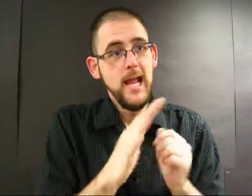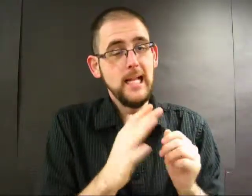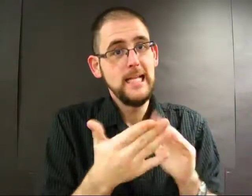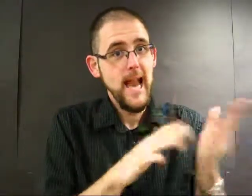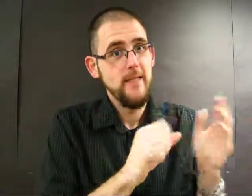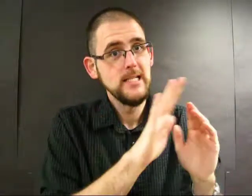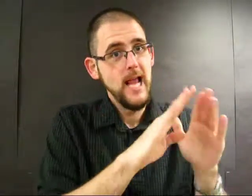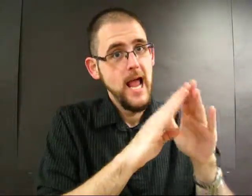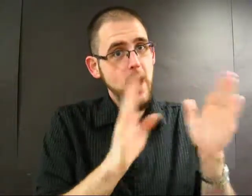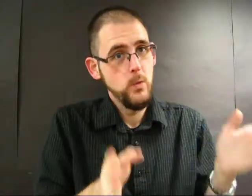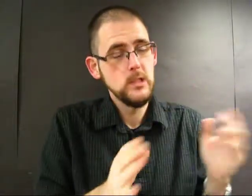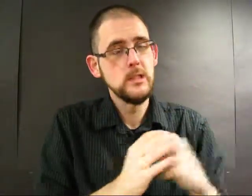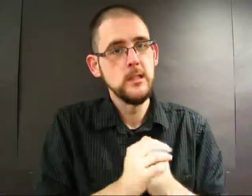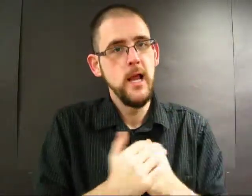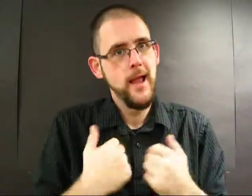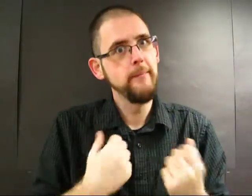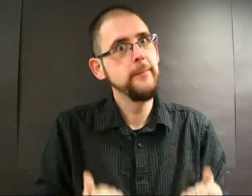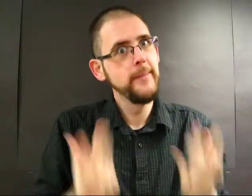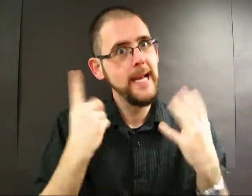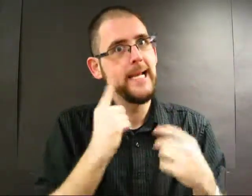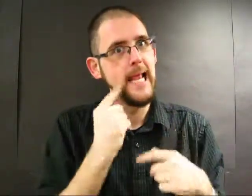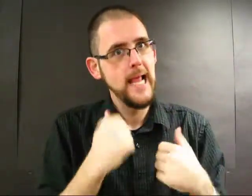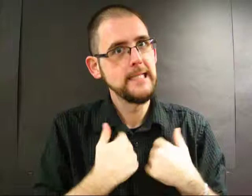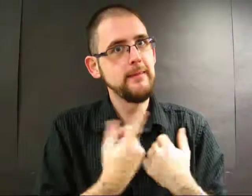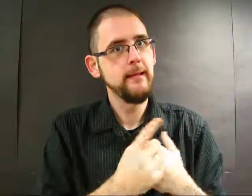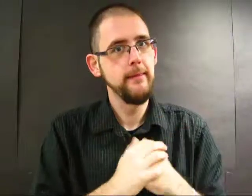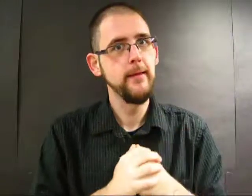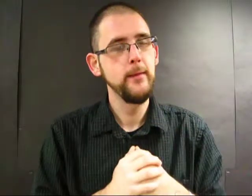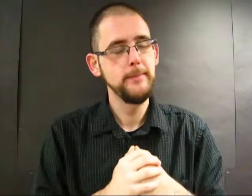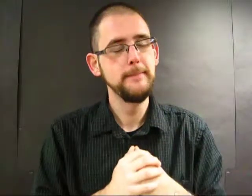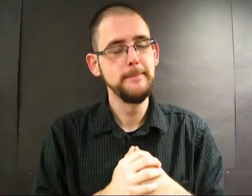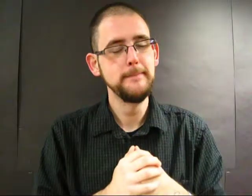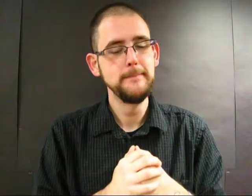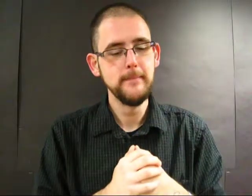His house has an awful lot of cats living there.